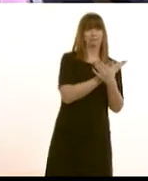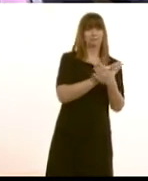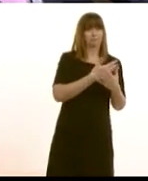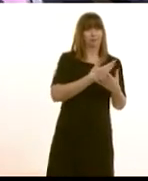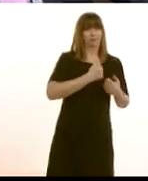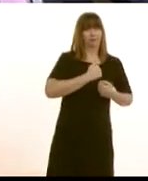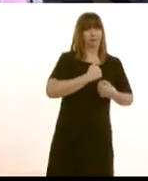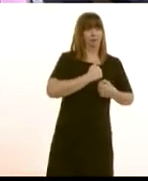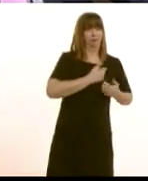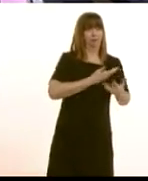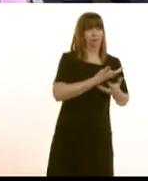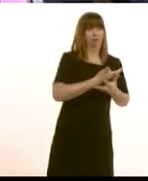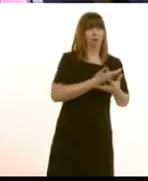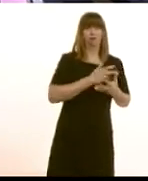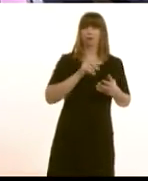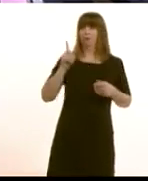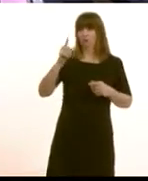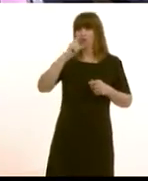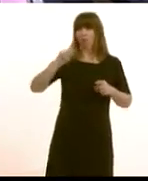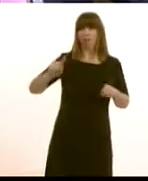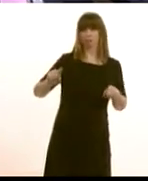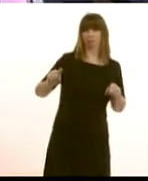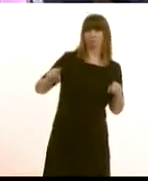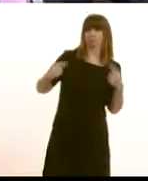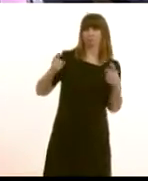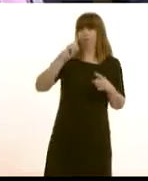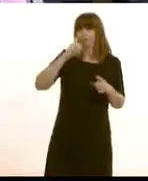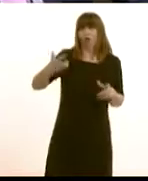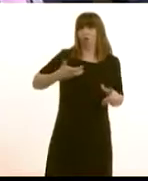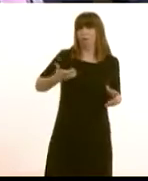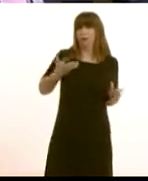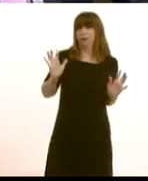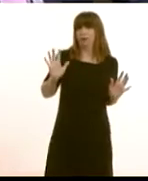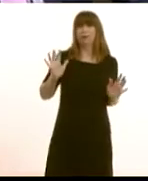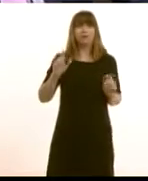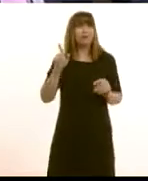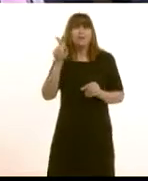for him. He canít complain in those circumstances. Carwyn Jones: I bet he hasnít read the Estyn